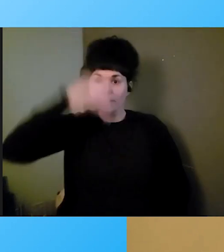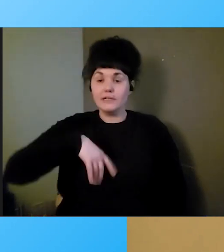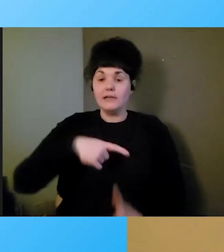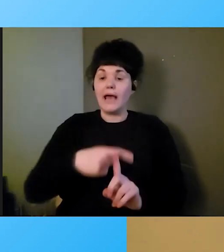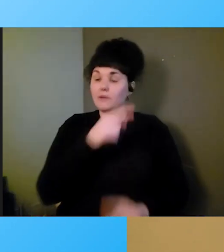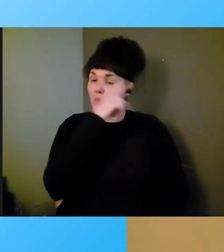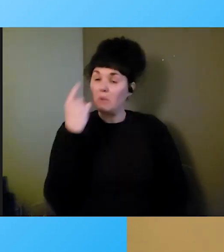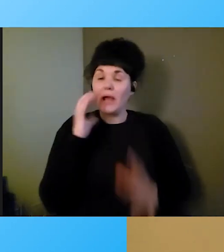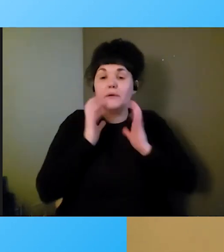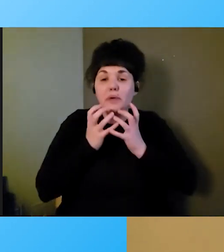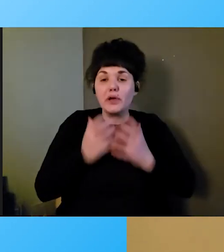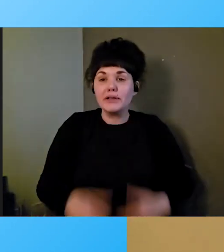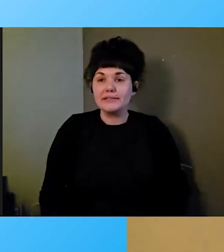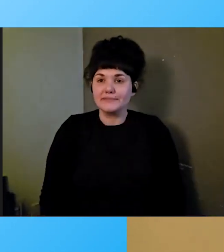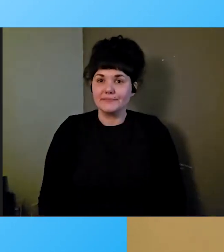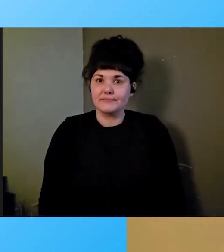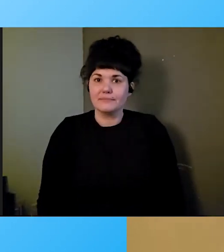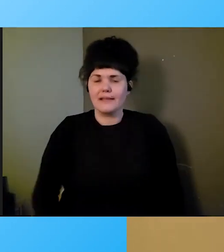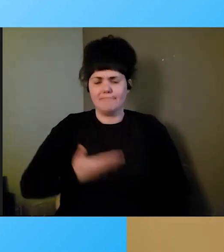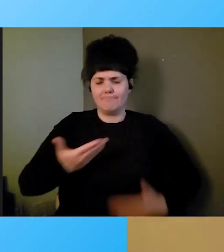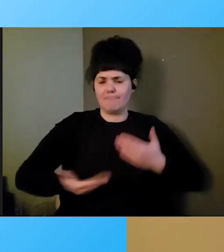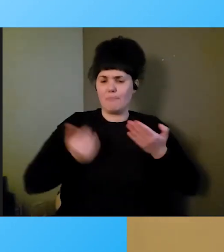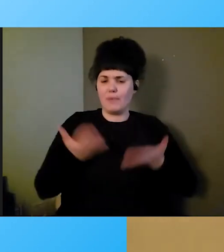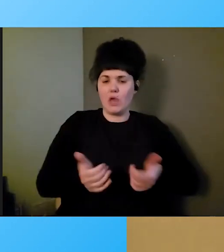beard. Glad to be with you all